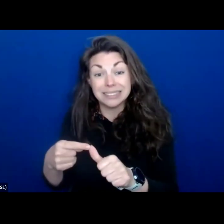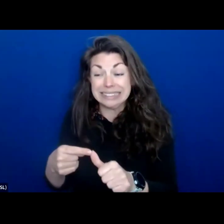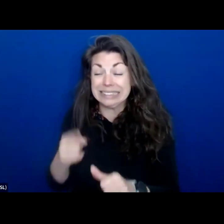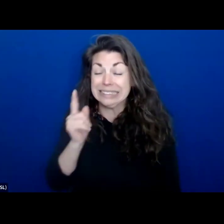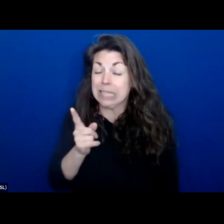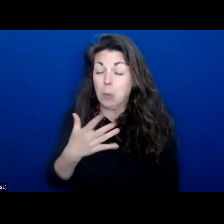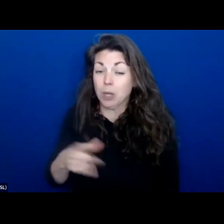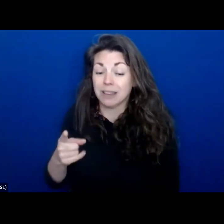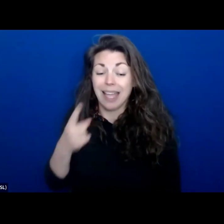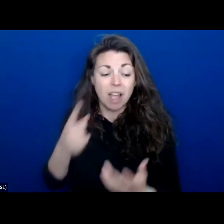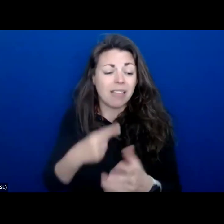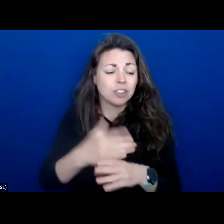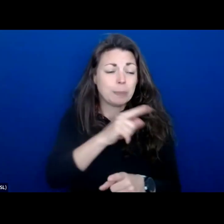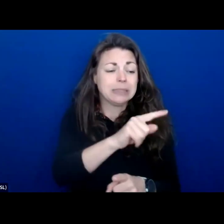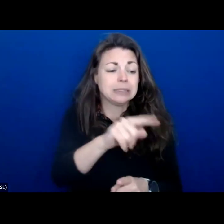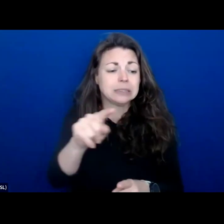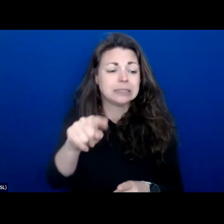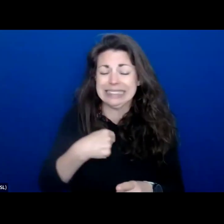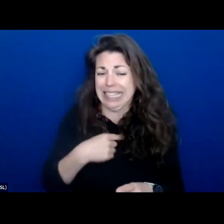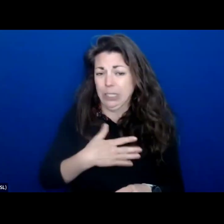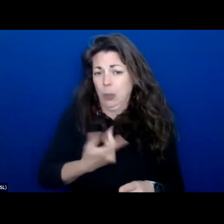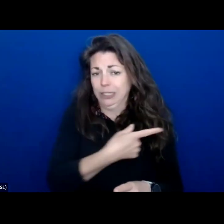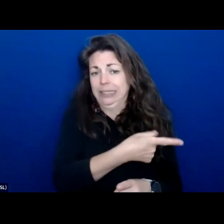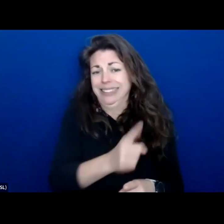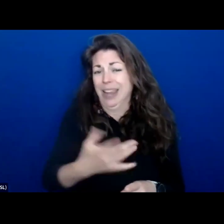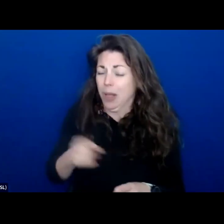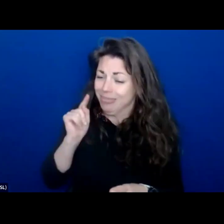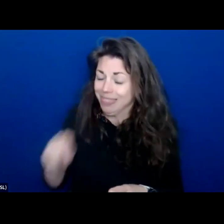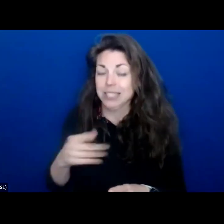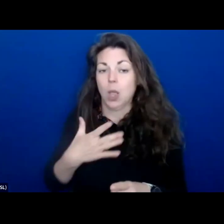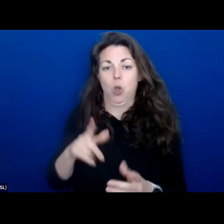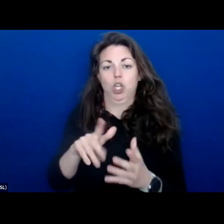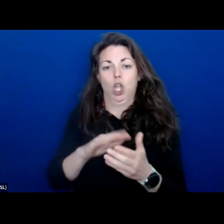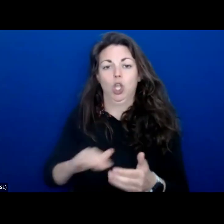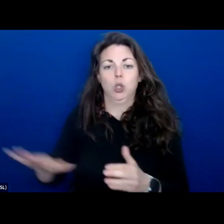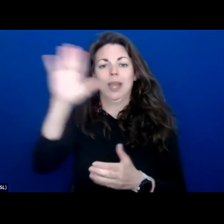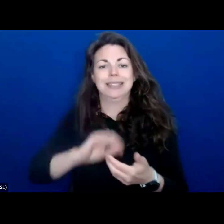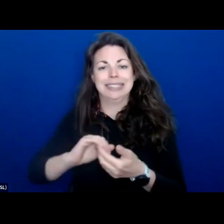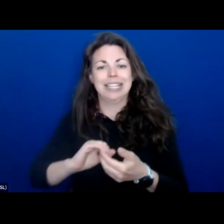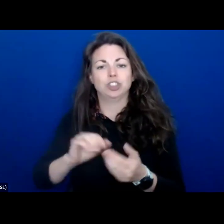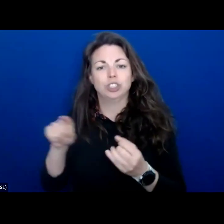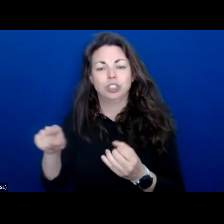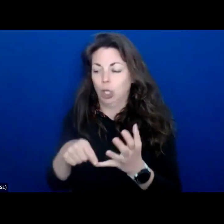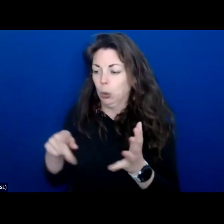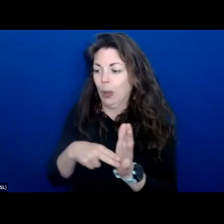Because I had this idea, wow, the United Nations. And I admit there again, it was part of the performance,